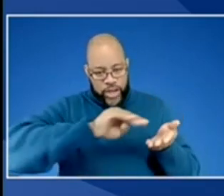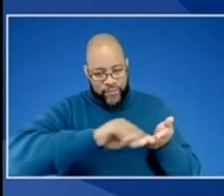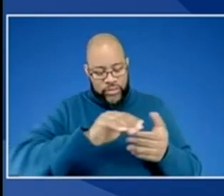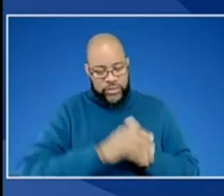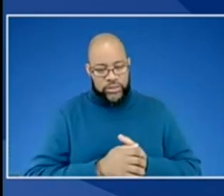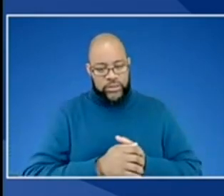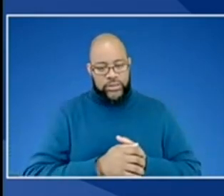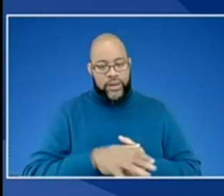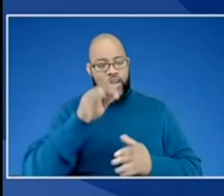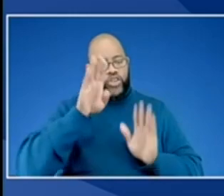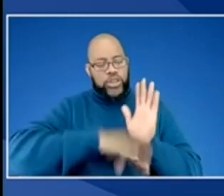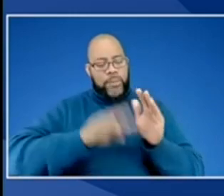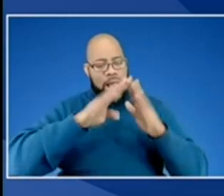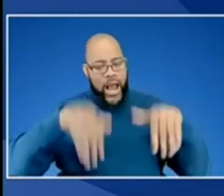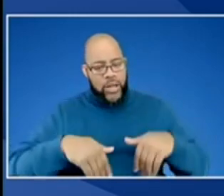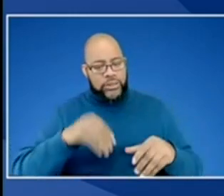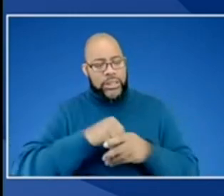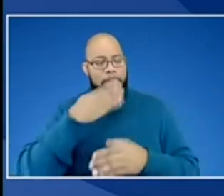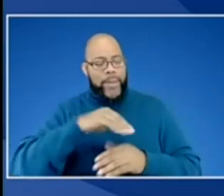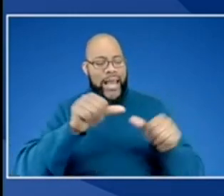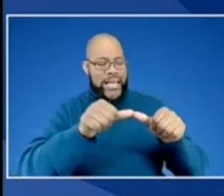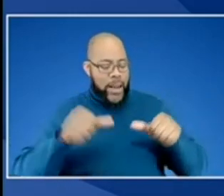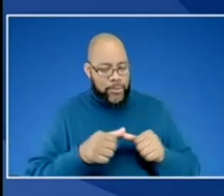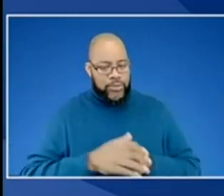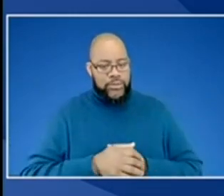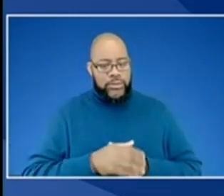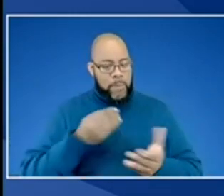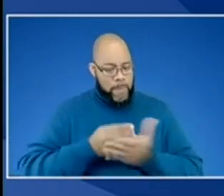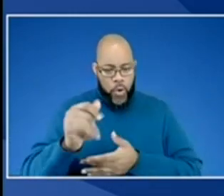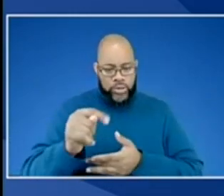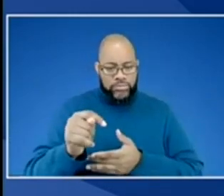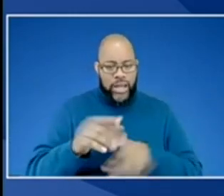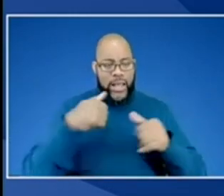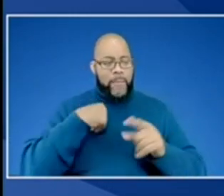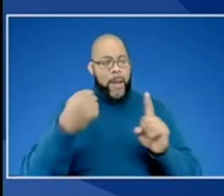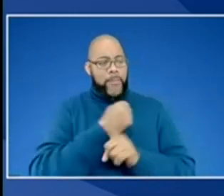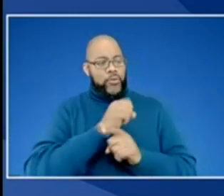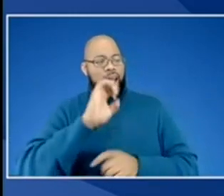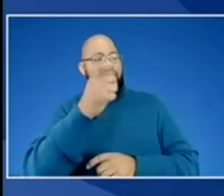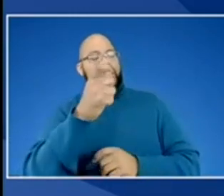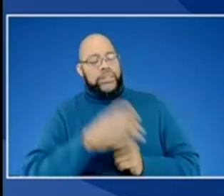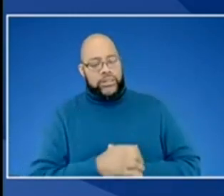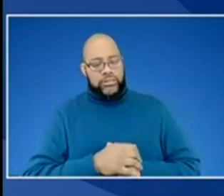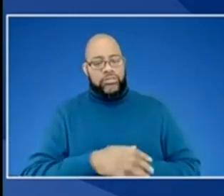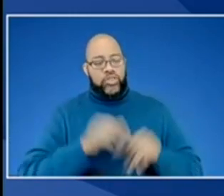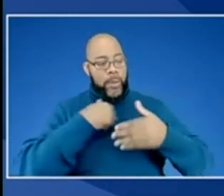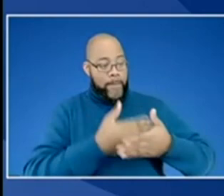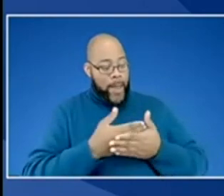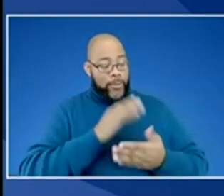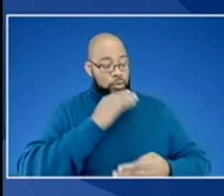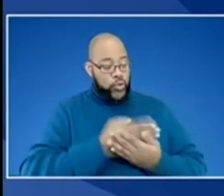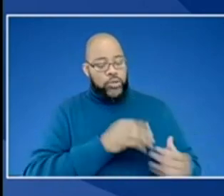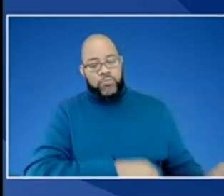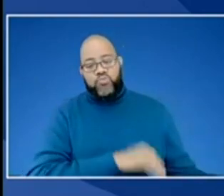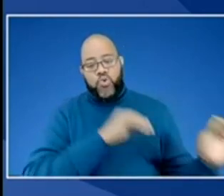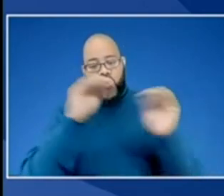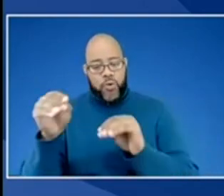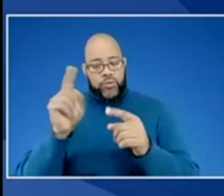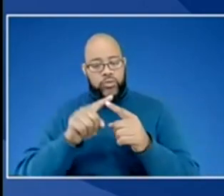cheap house in a bad neighborhood, bought it, left my abusive ex, took my infant daughter and moved on to reclaim my life.